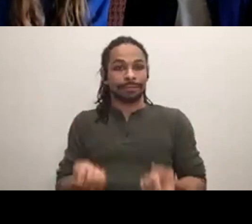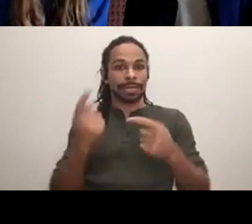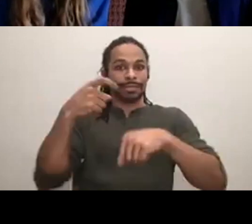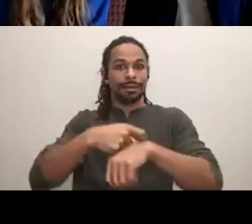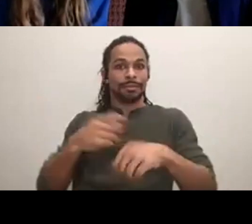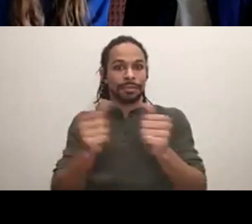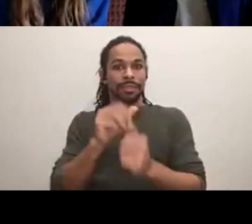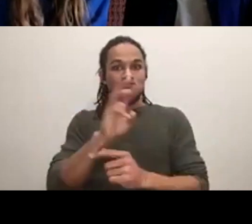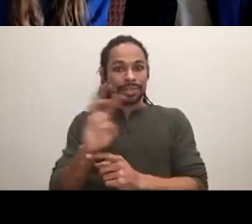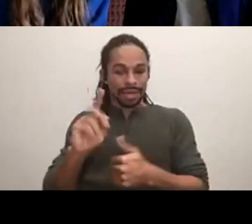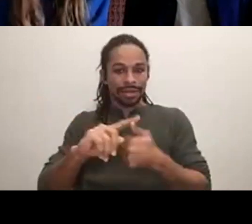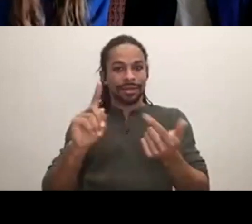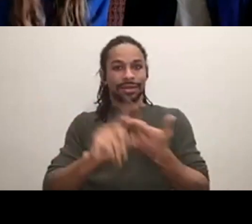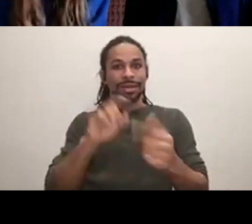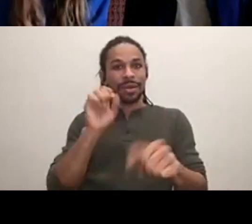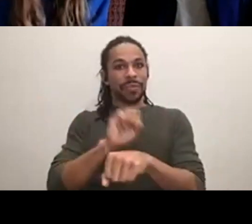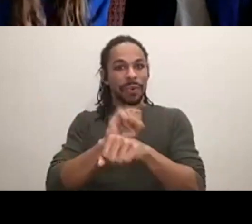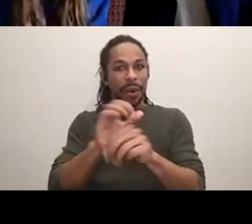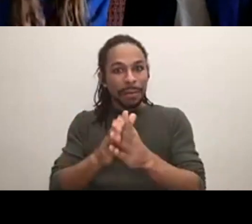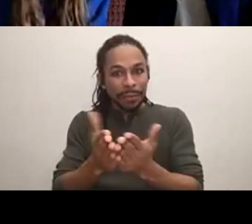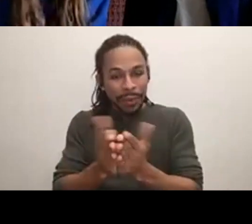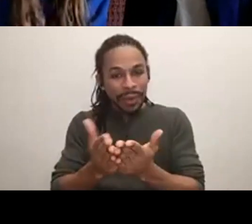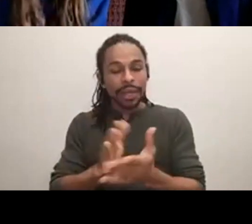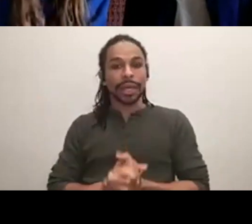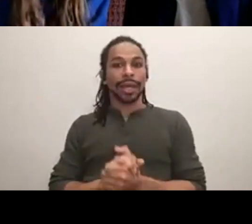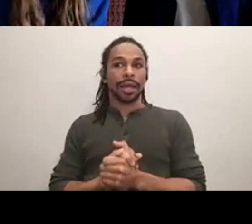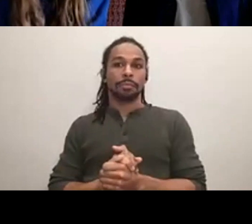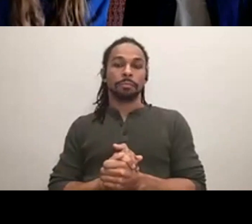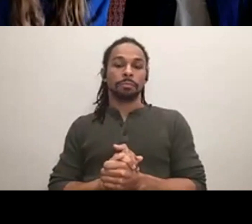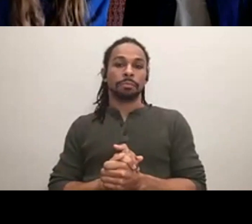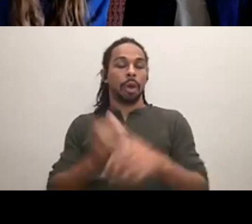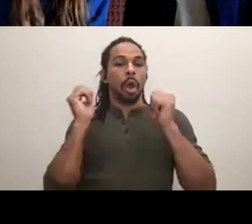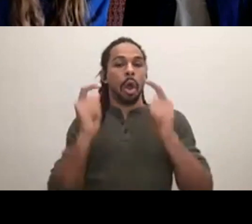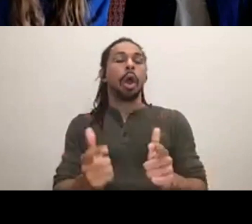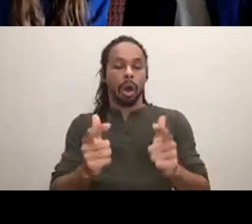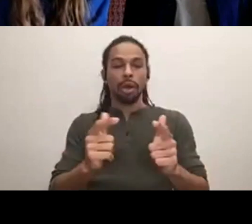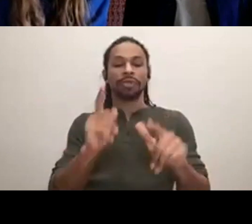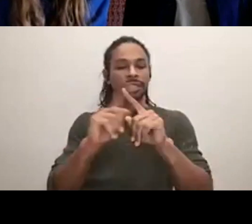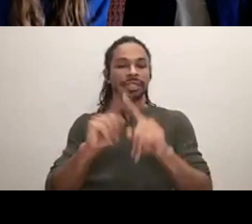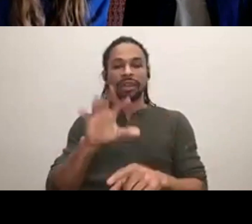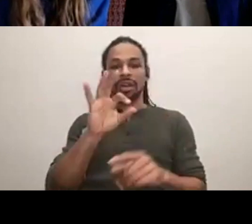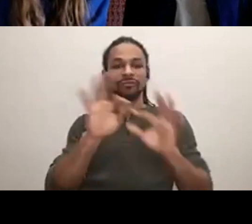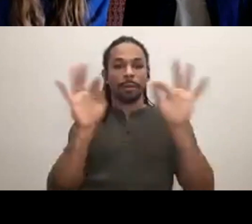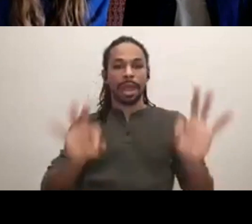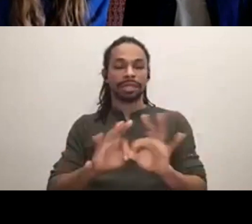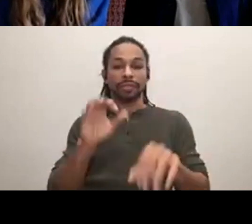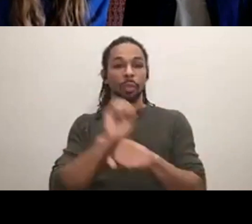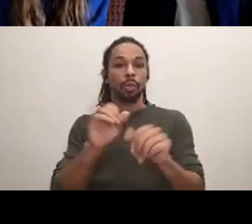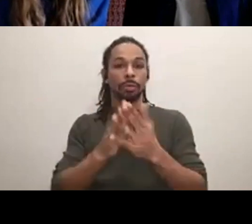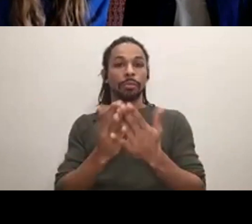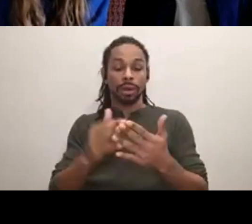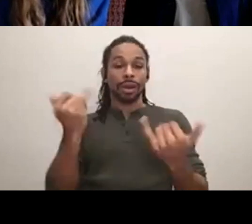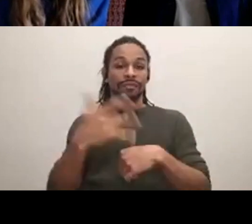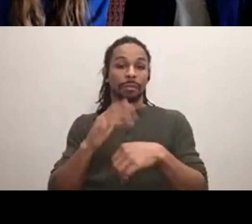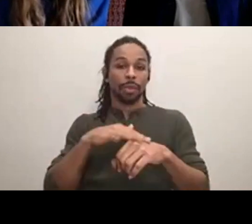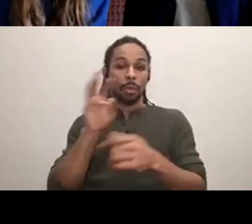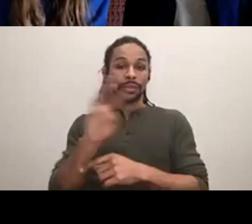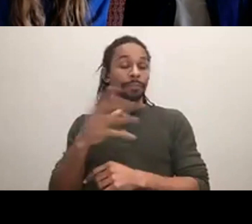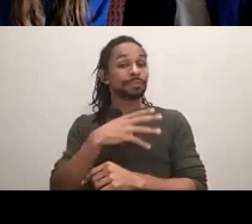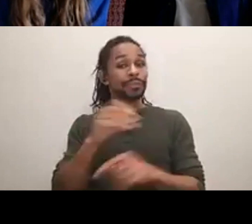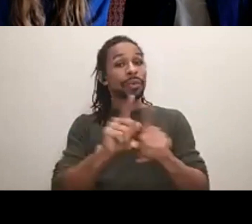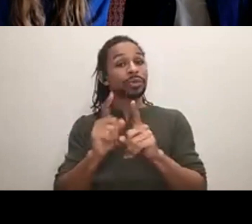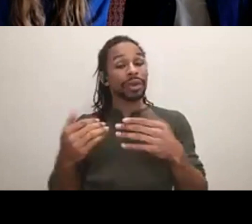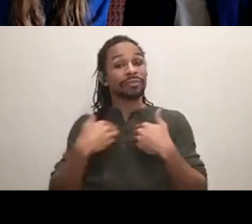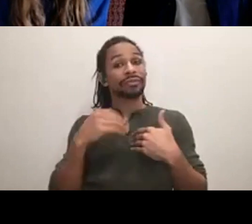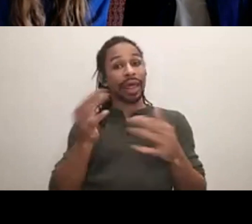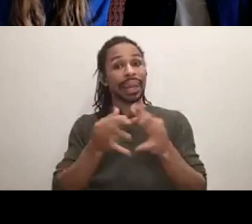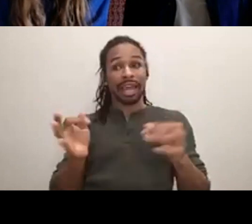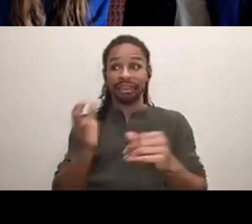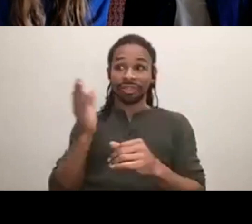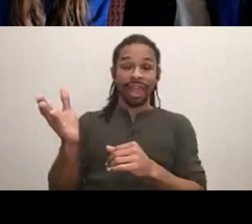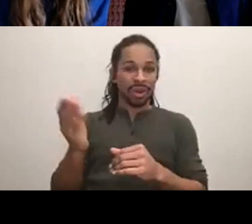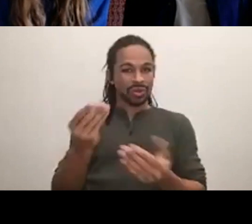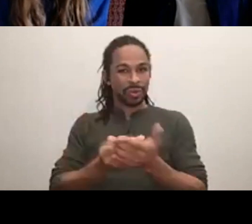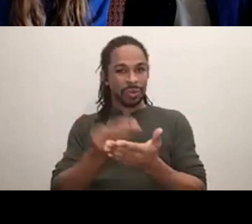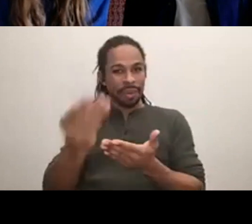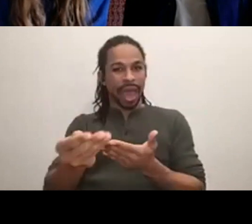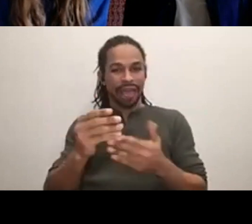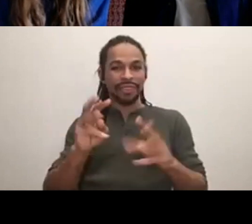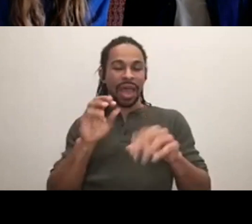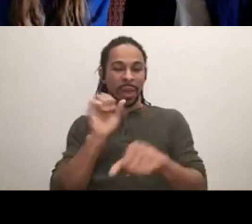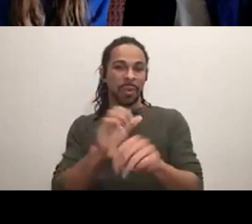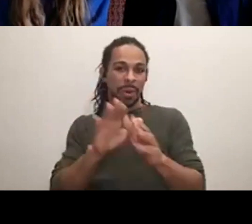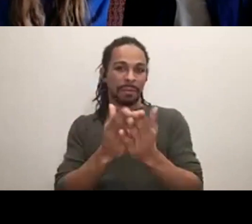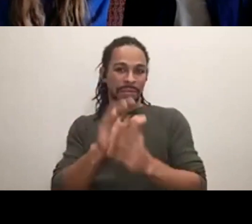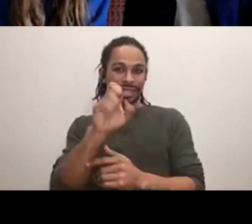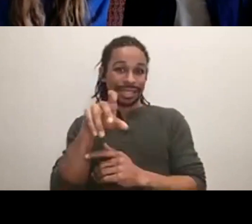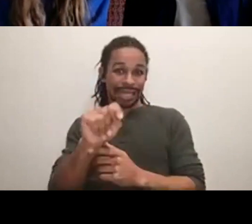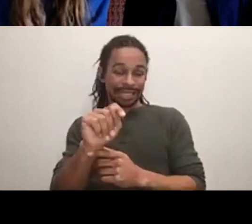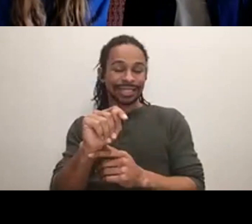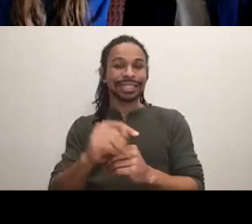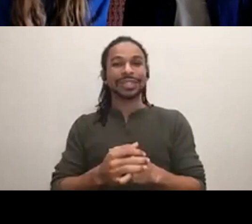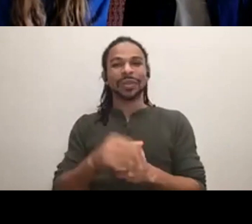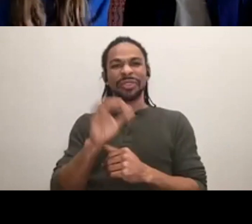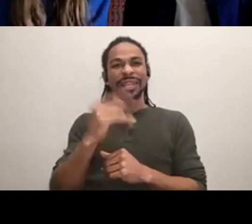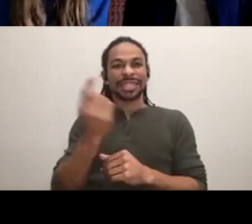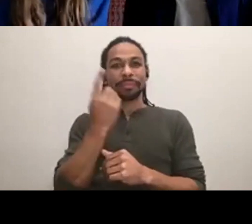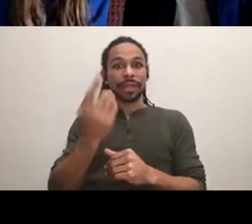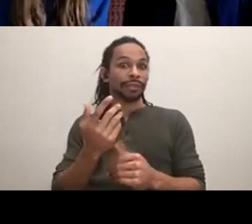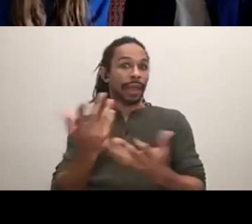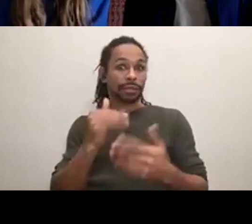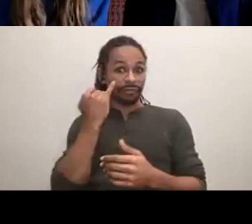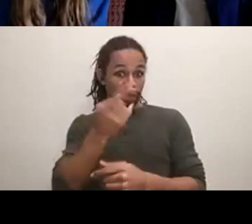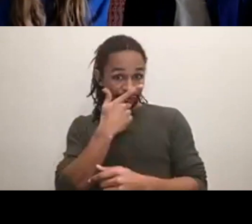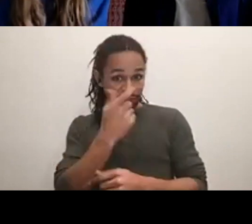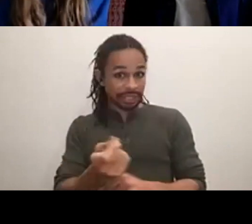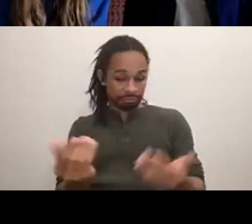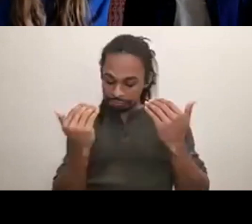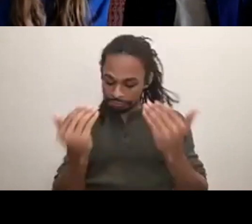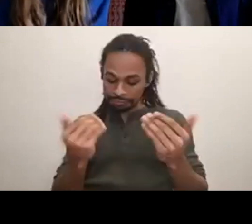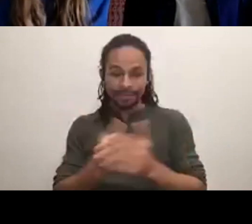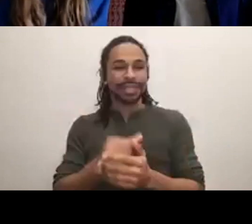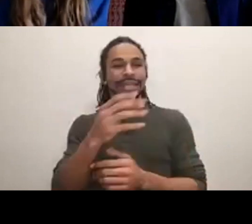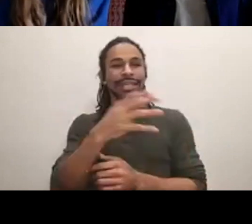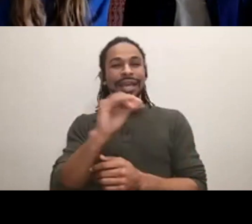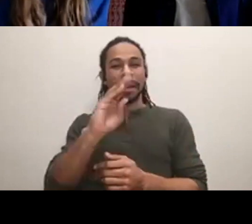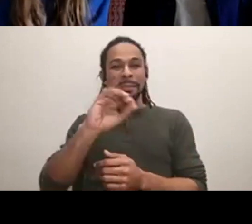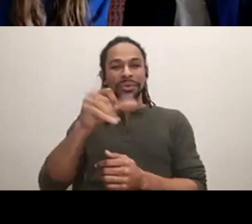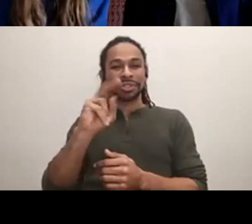The beats are more drawn out. As it flows, there are two rapid buzzing beats added every